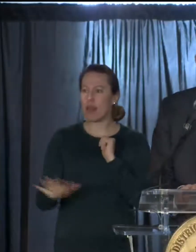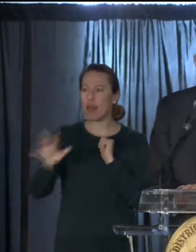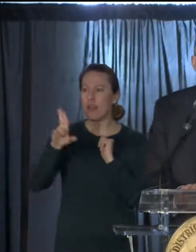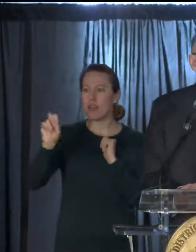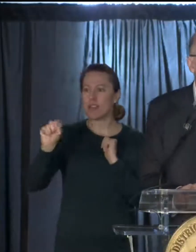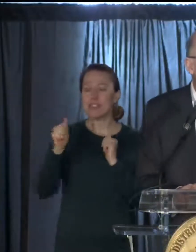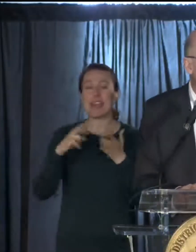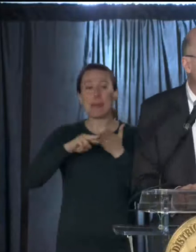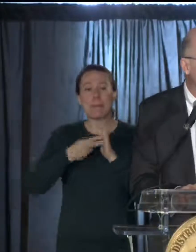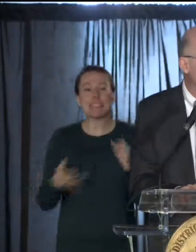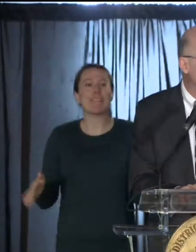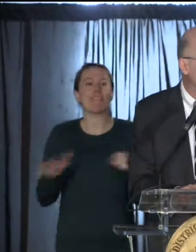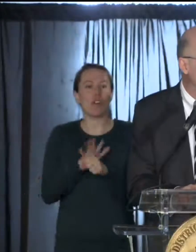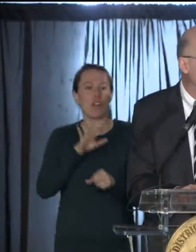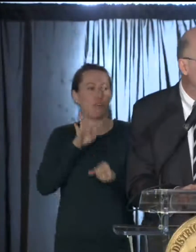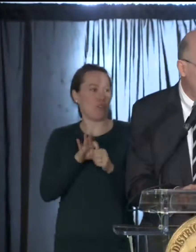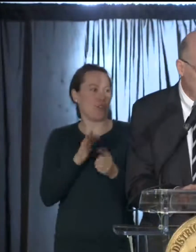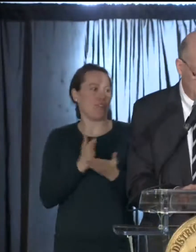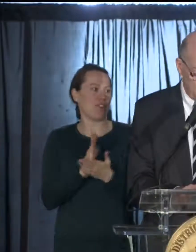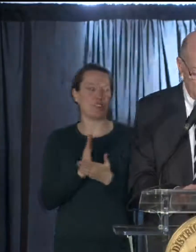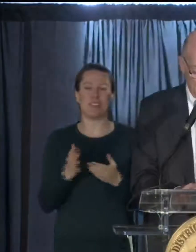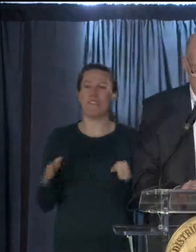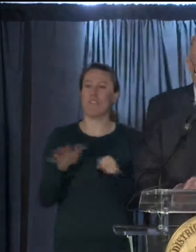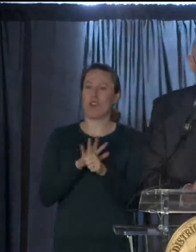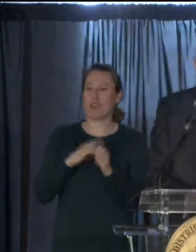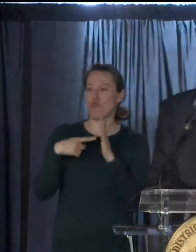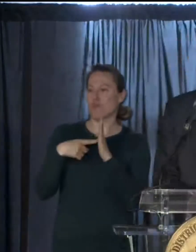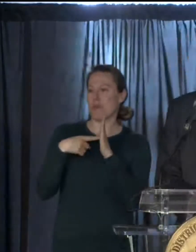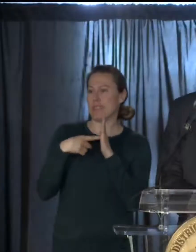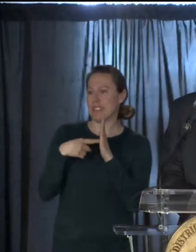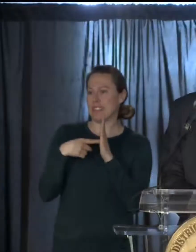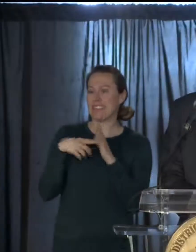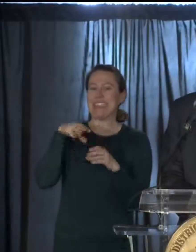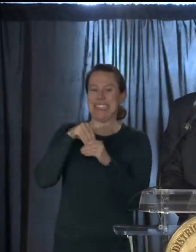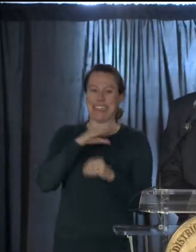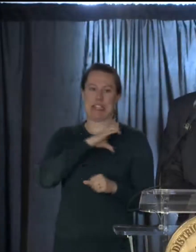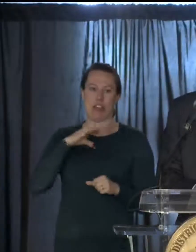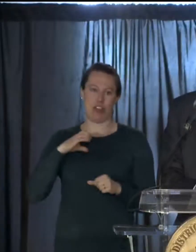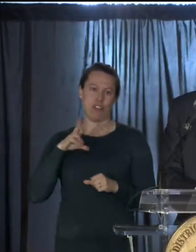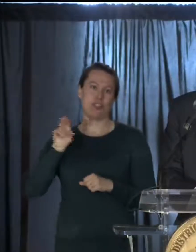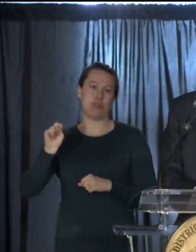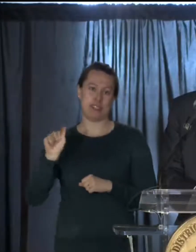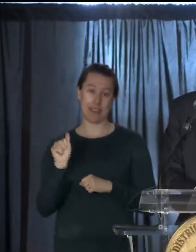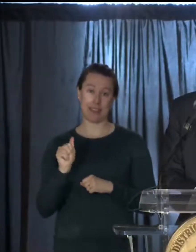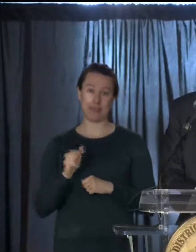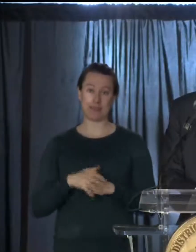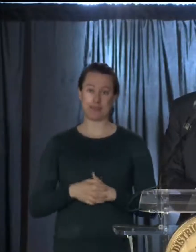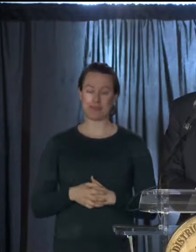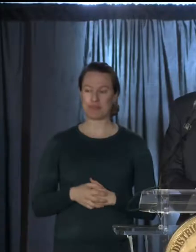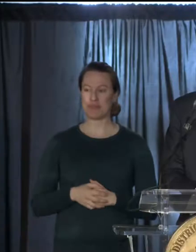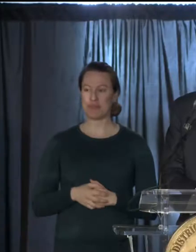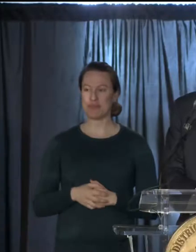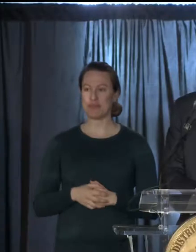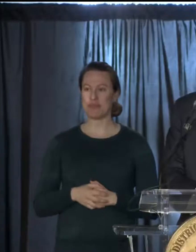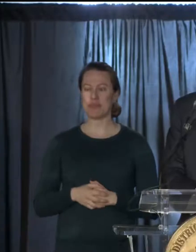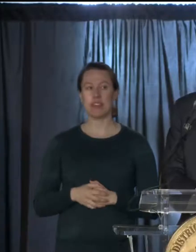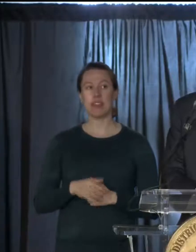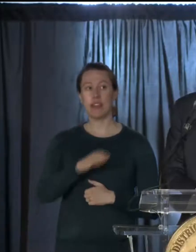VOTING RIGHTS AND FULL REPRESENTATION IN THE CONGRESS OF THE UNITED STATES. CONGRESS GRANTED US IN 1974,